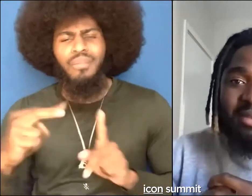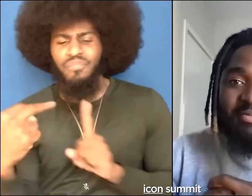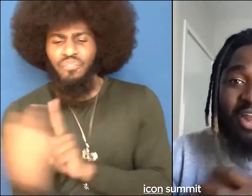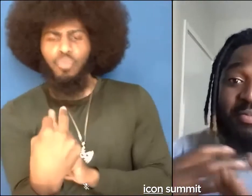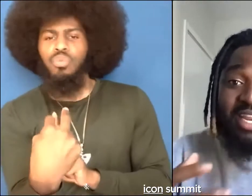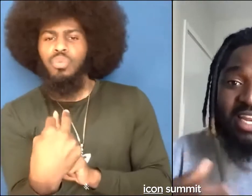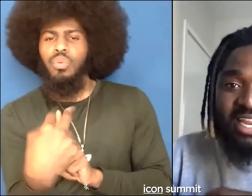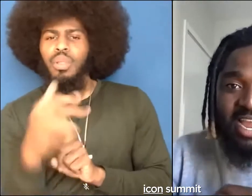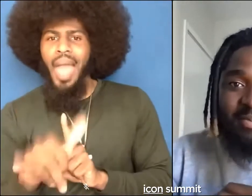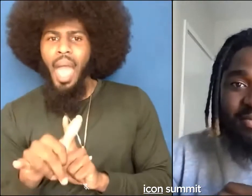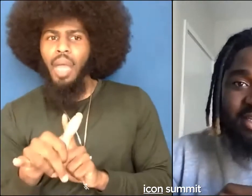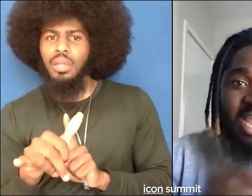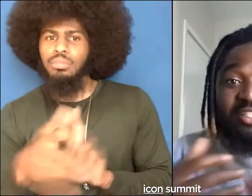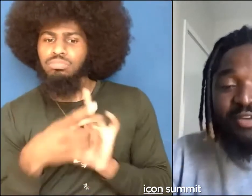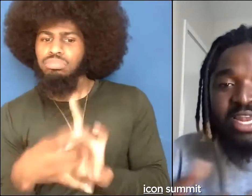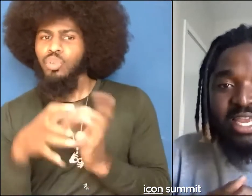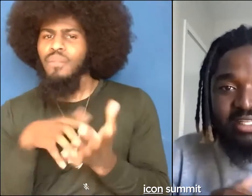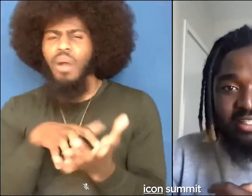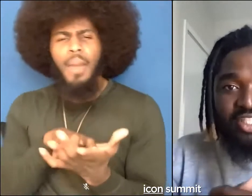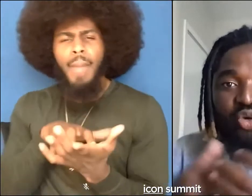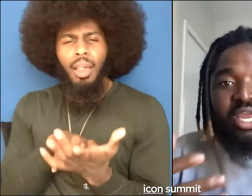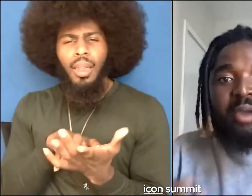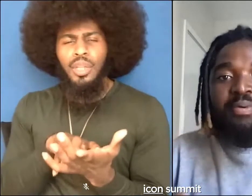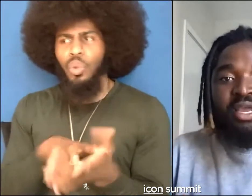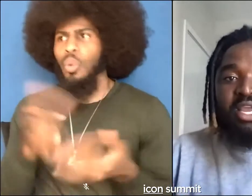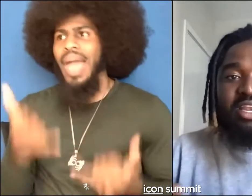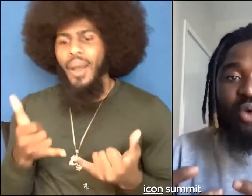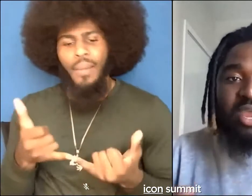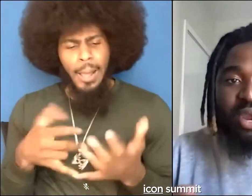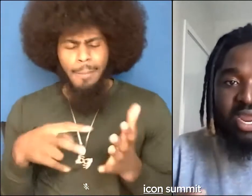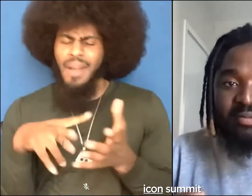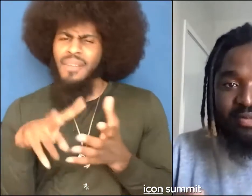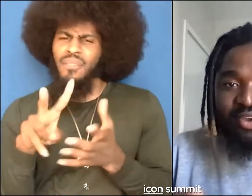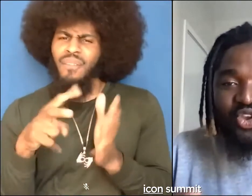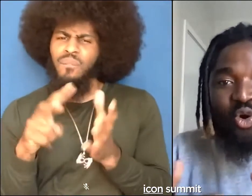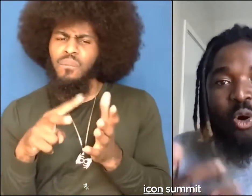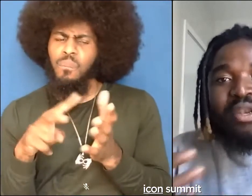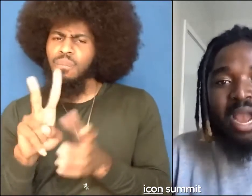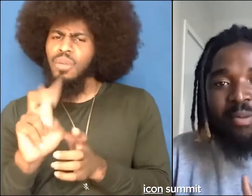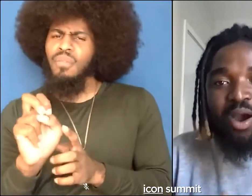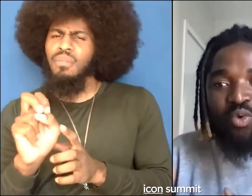Vulnerability, now defining it is showing up in a way where you're opening up about